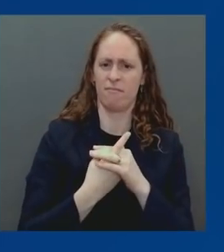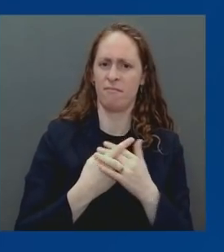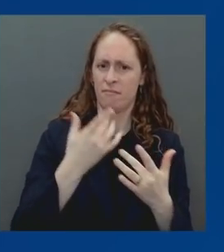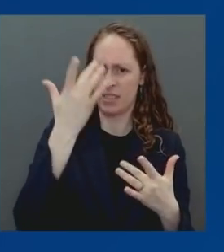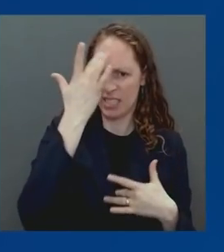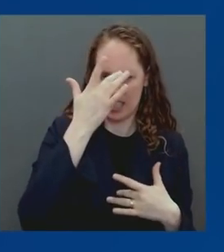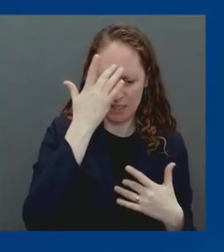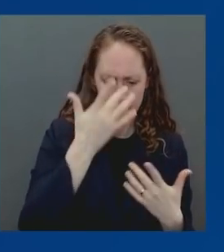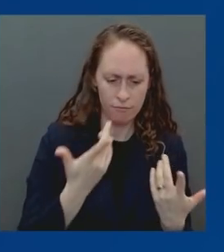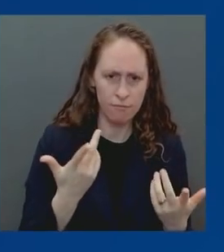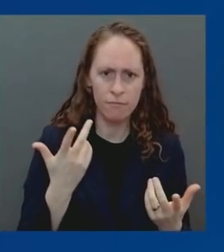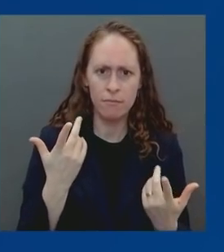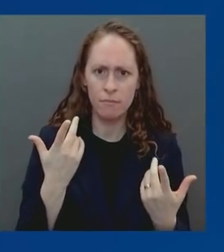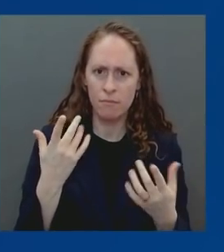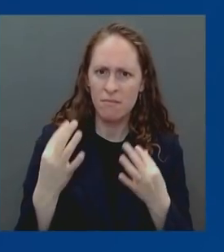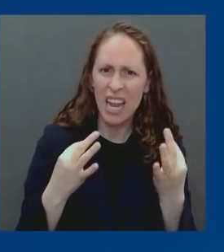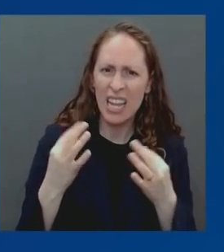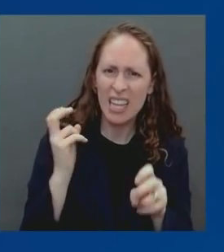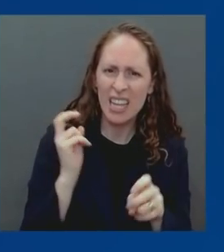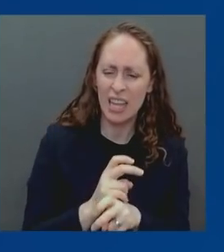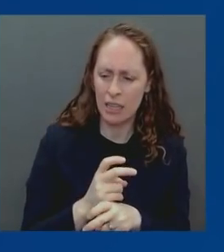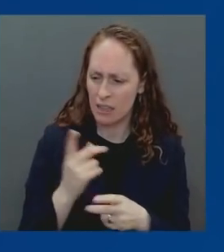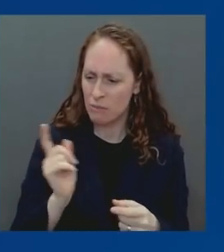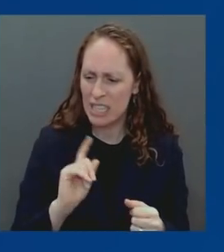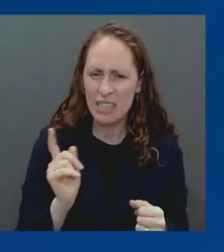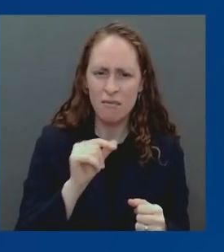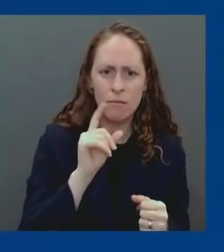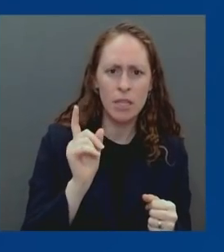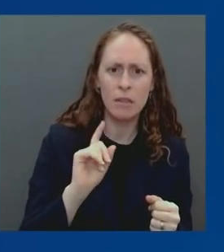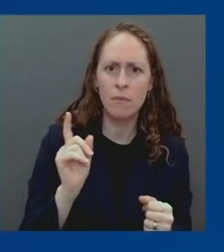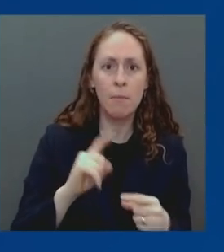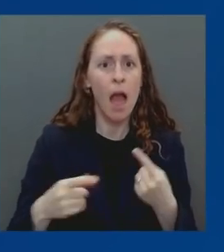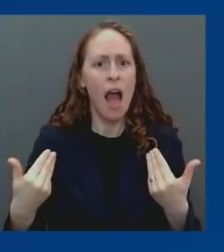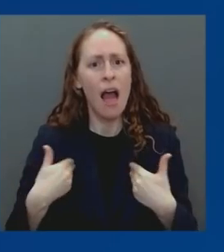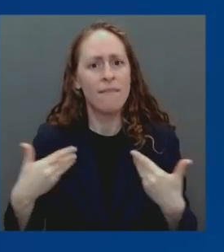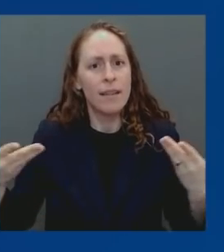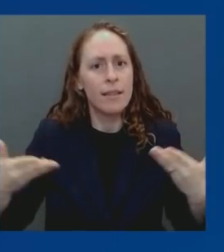following the recovery from the acute infection. There have been subjec- --